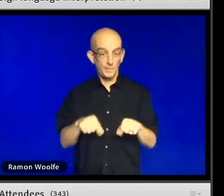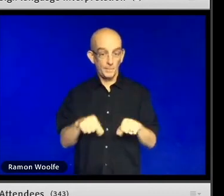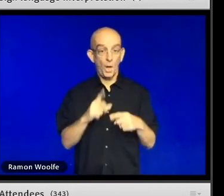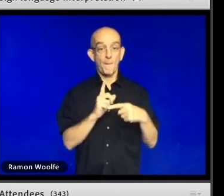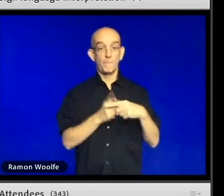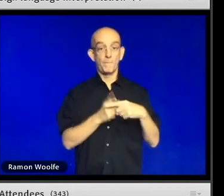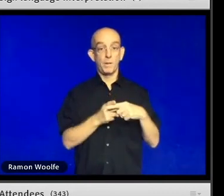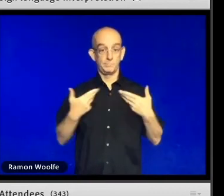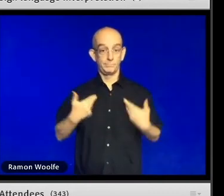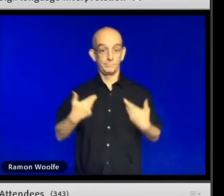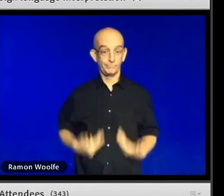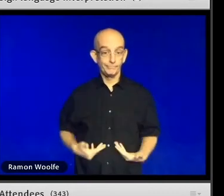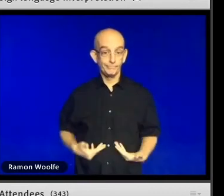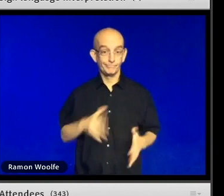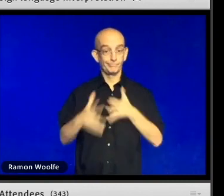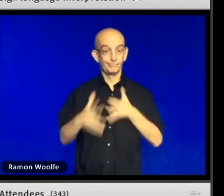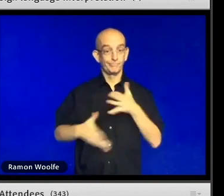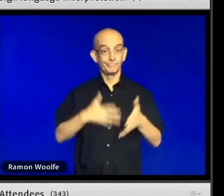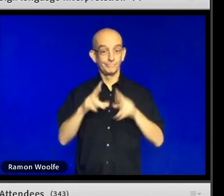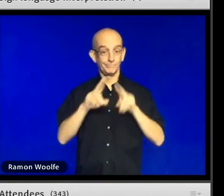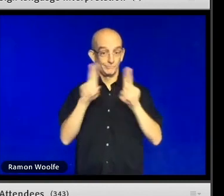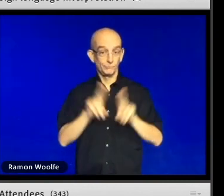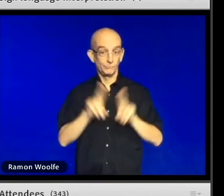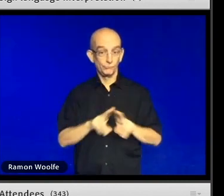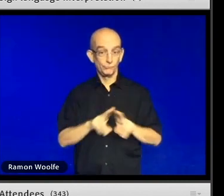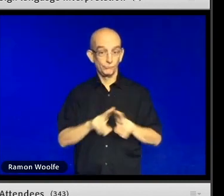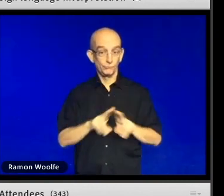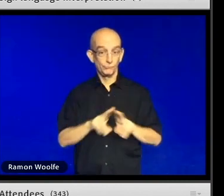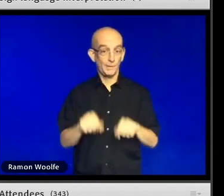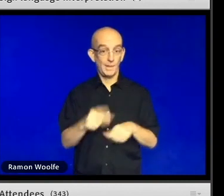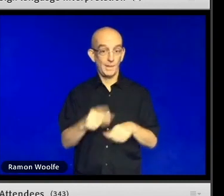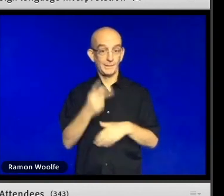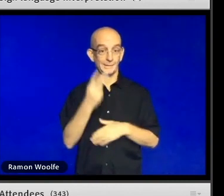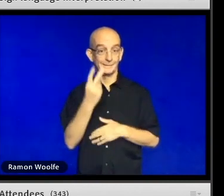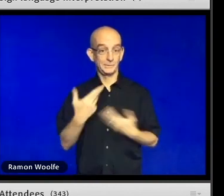by the German federal foreign office through handicap international. Thank you very much